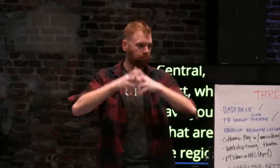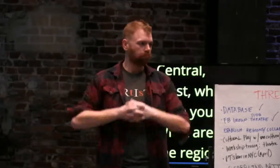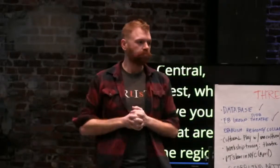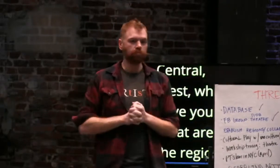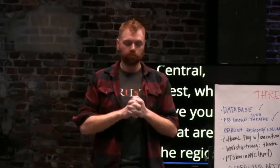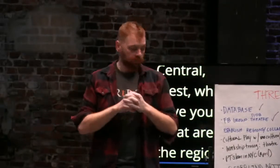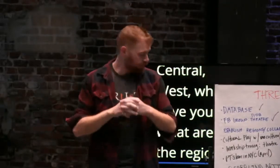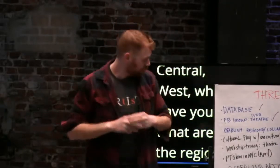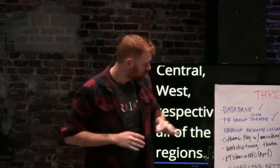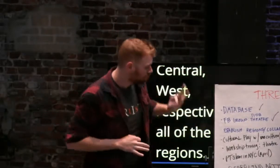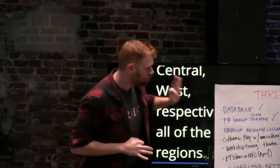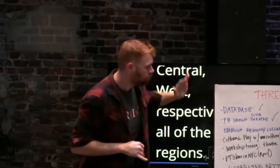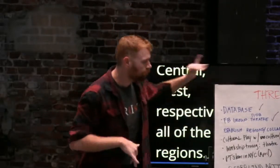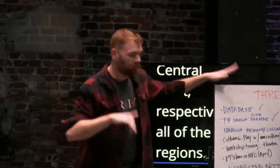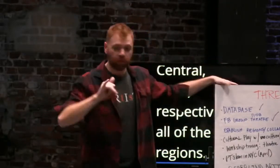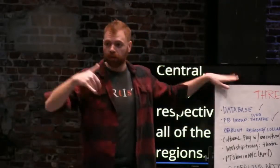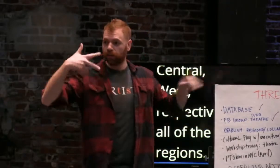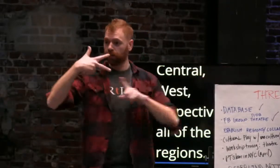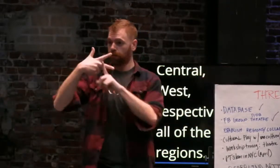A system of sharing resources per region.